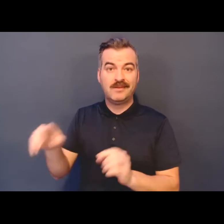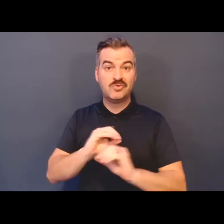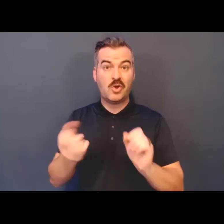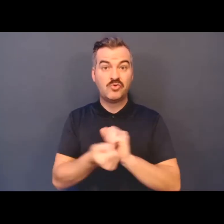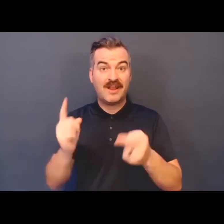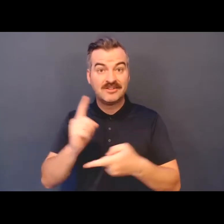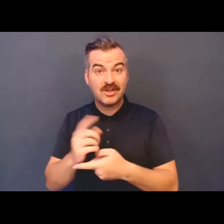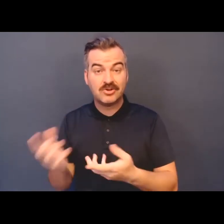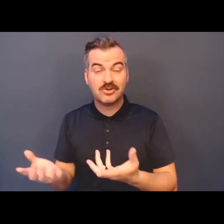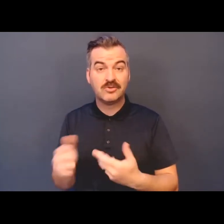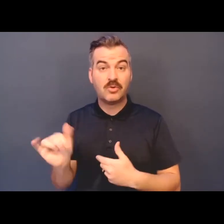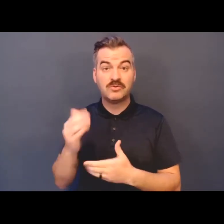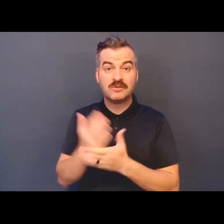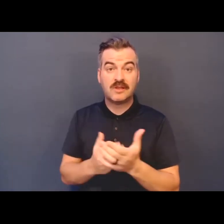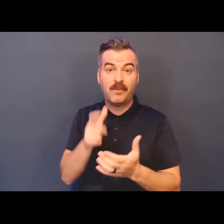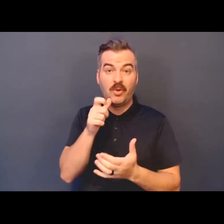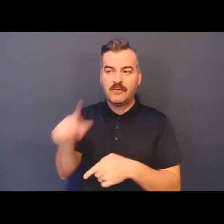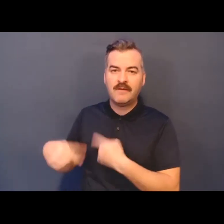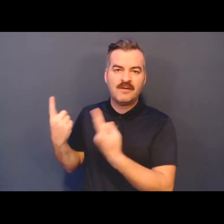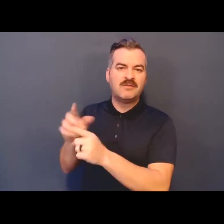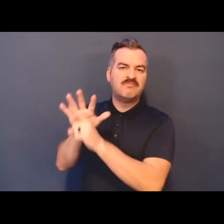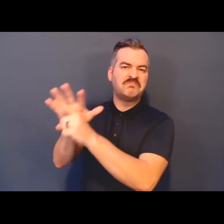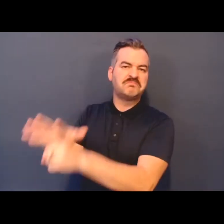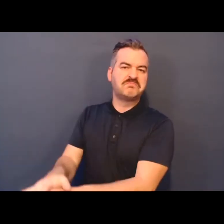even those that have been systematically oppressed in a way that makes the case that